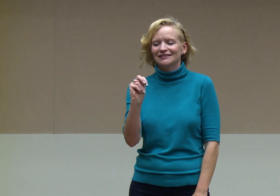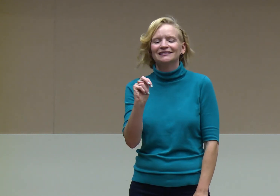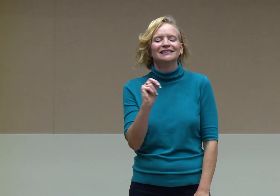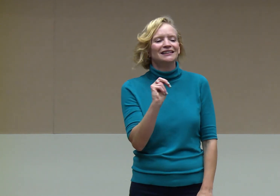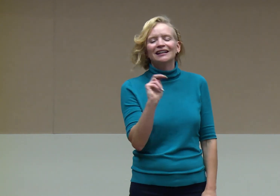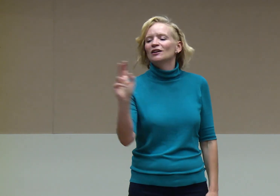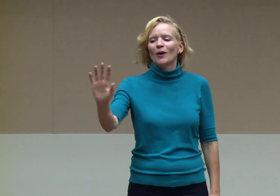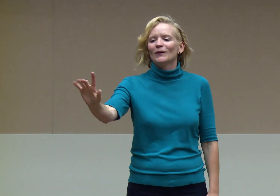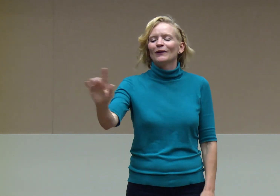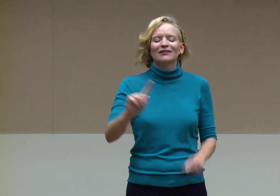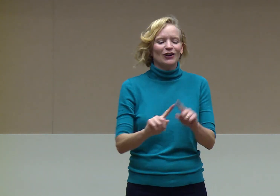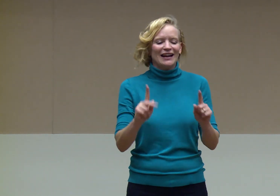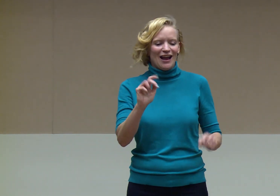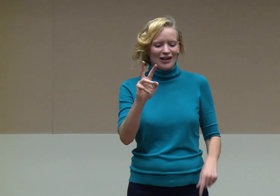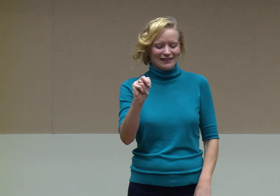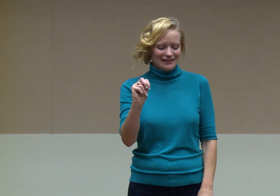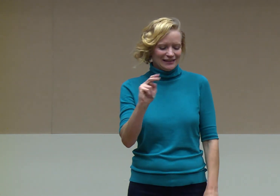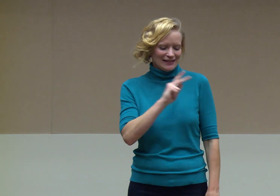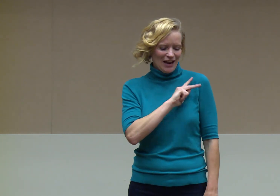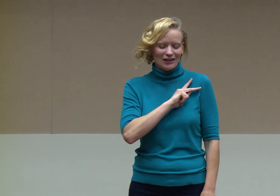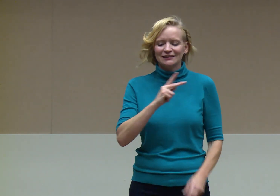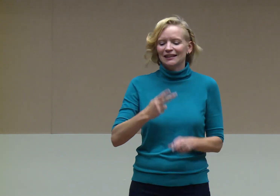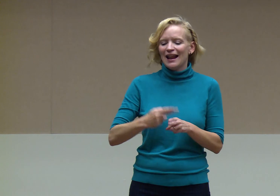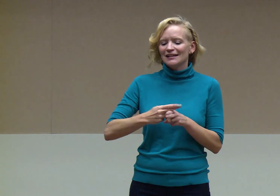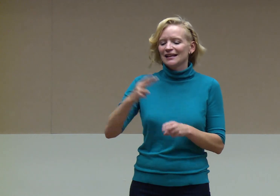Nope. Karen--Karen Dobkins.